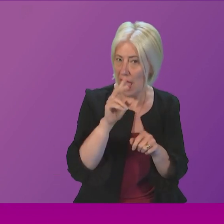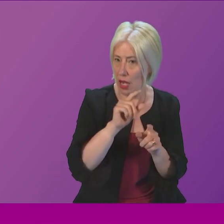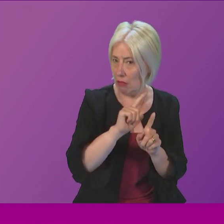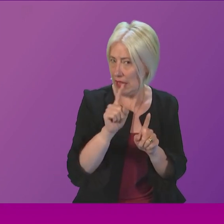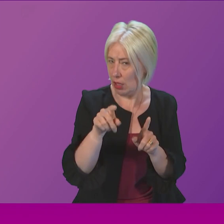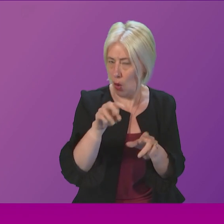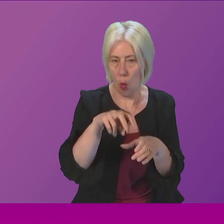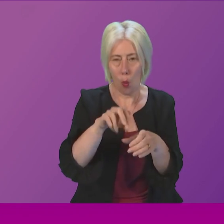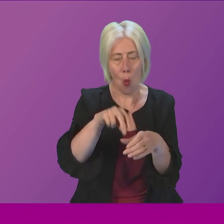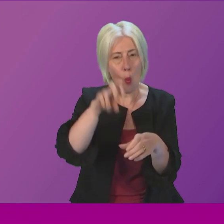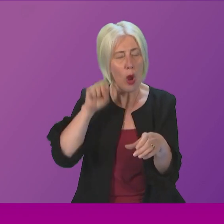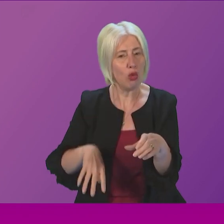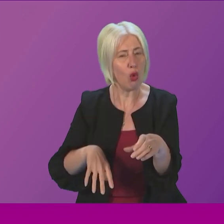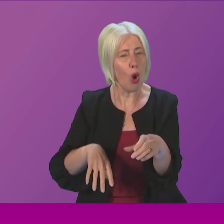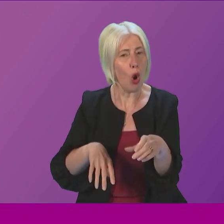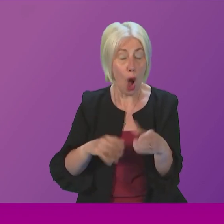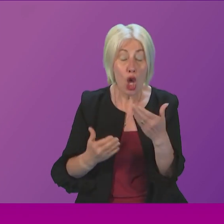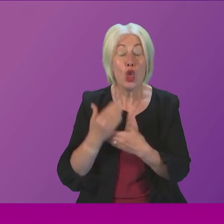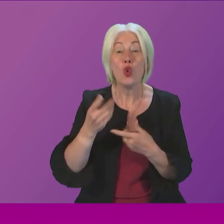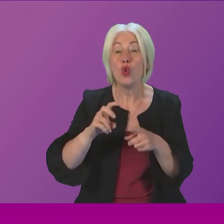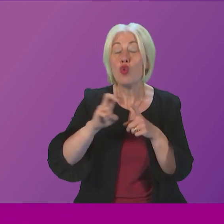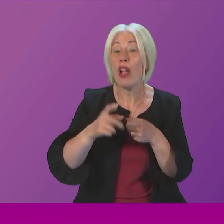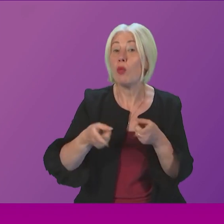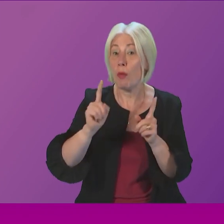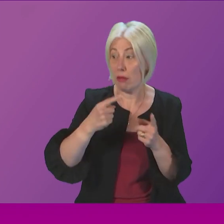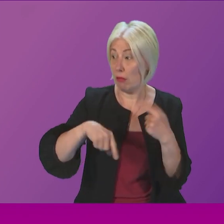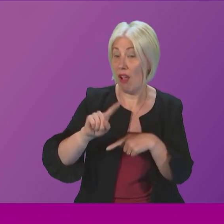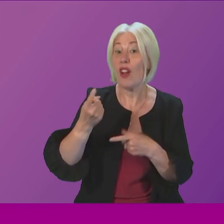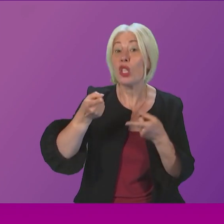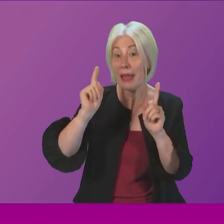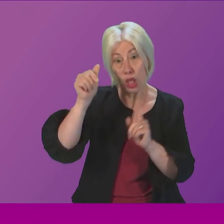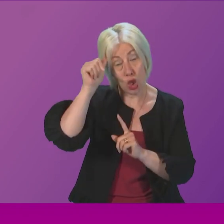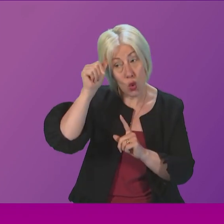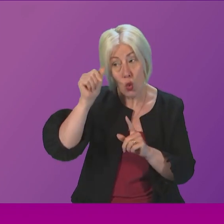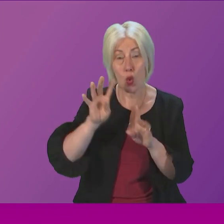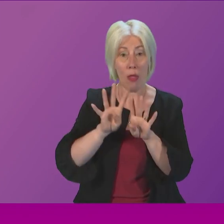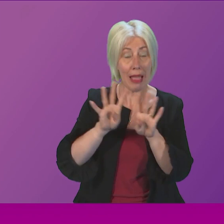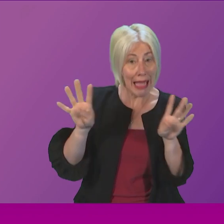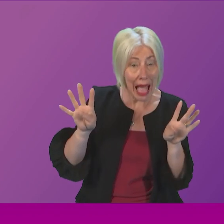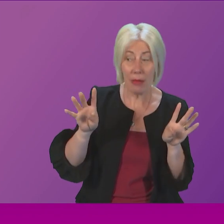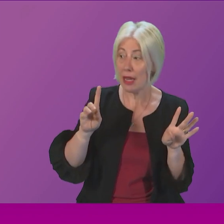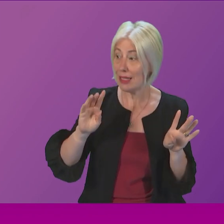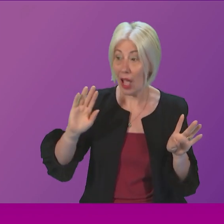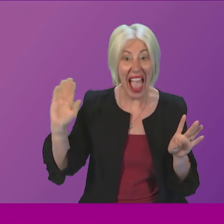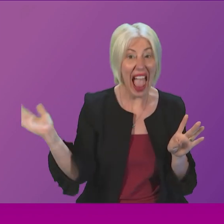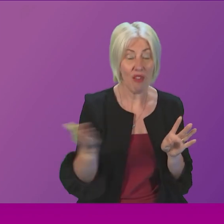The fact that we were going to have a new transport minister was known to the First Minister, to the Cabinet and to the entire Parliament.